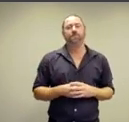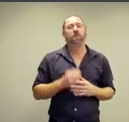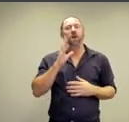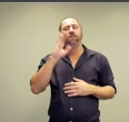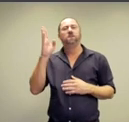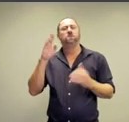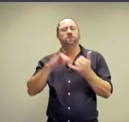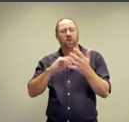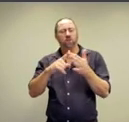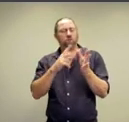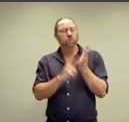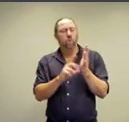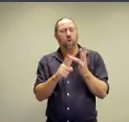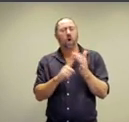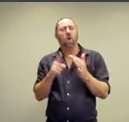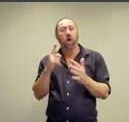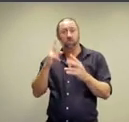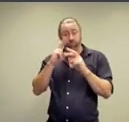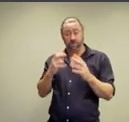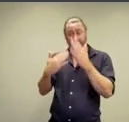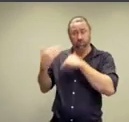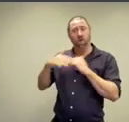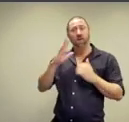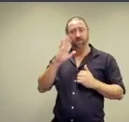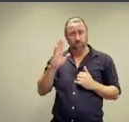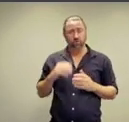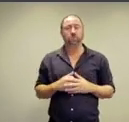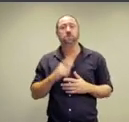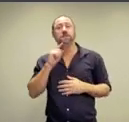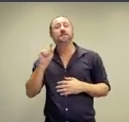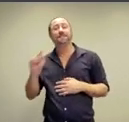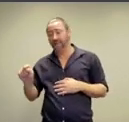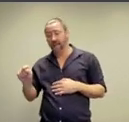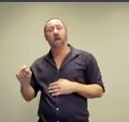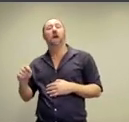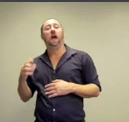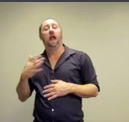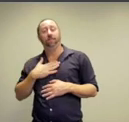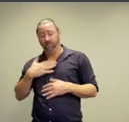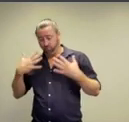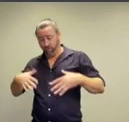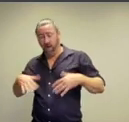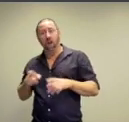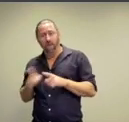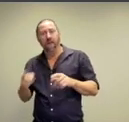As fashion historian, Sean Cole explains, 'the appeal of the leather look was often that it was at the opposite end of the